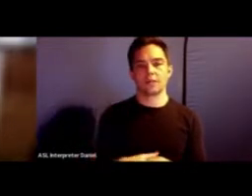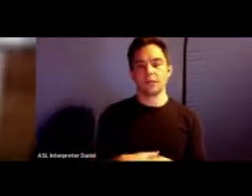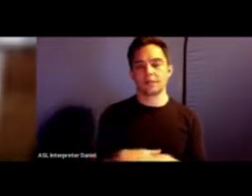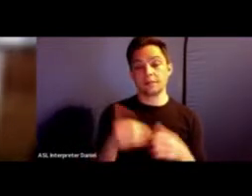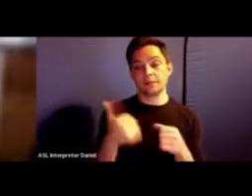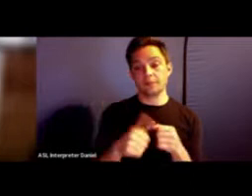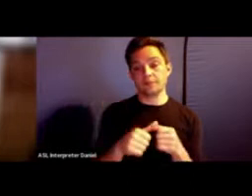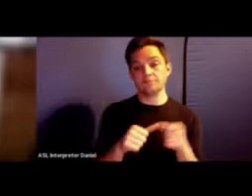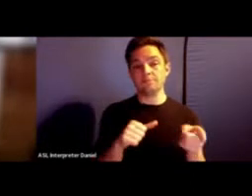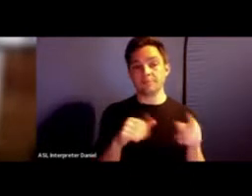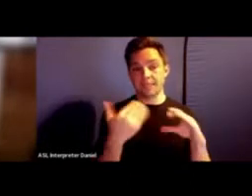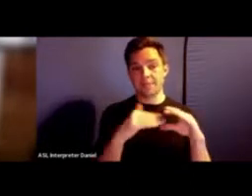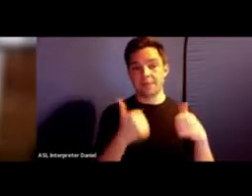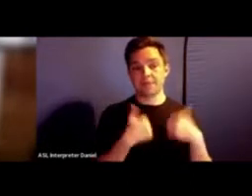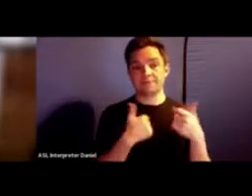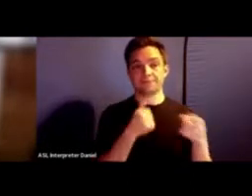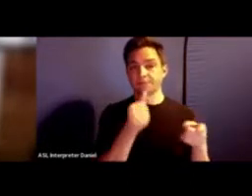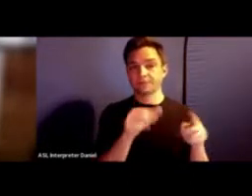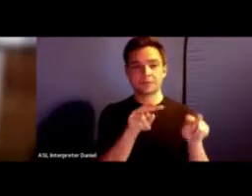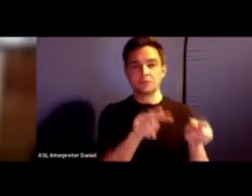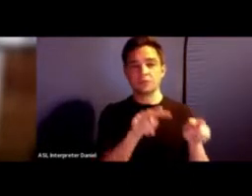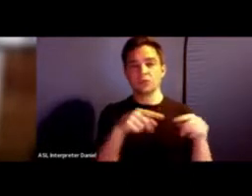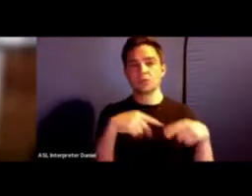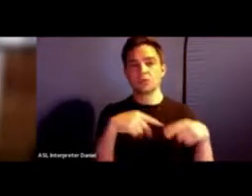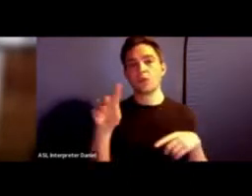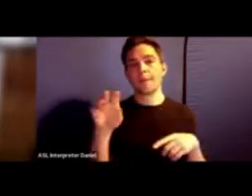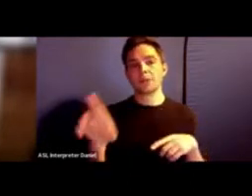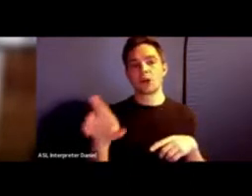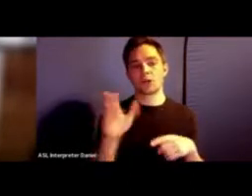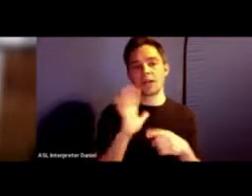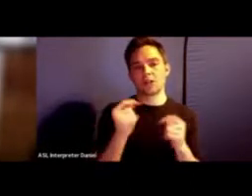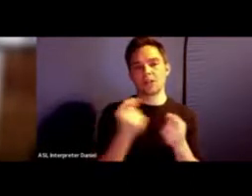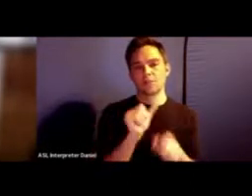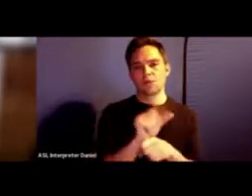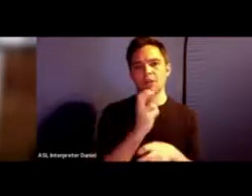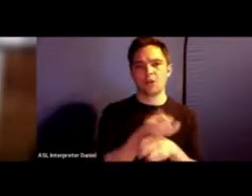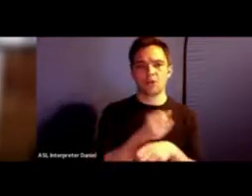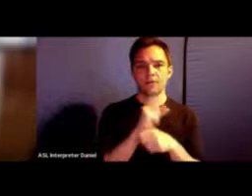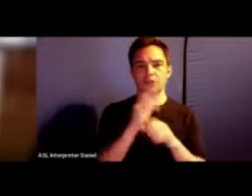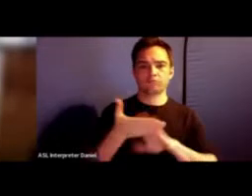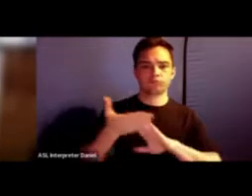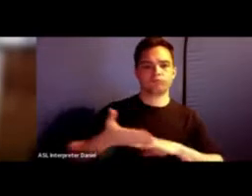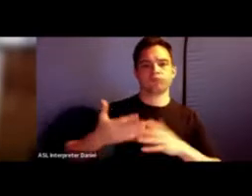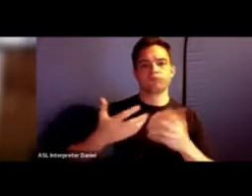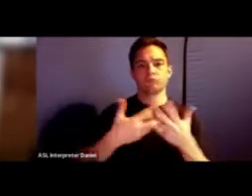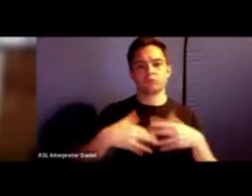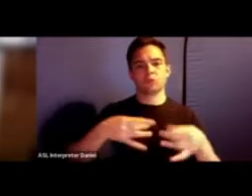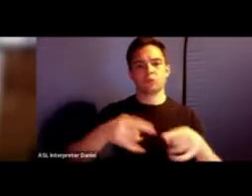that this email address is not monitored during this webinar, our team is working really hard to keep this webinar going. And